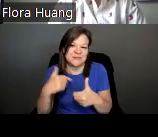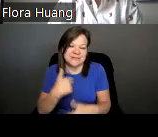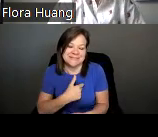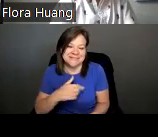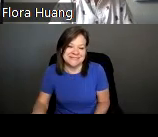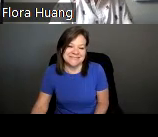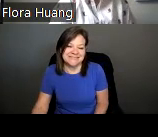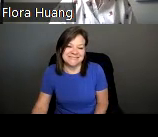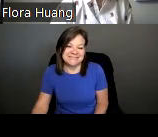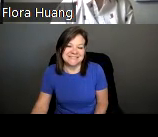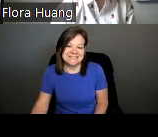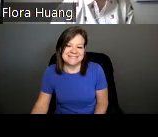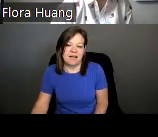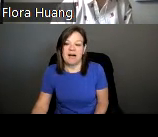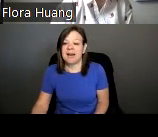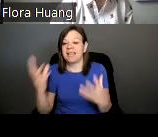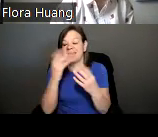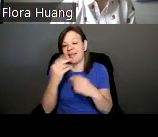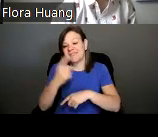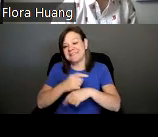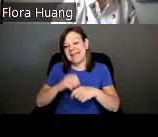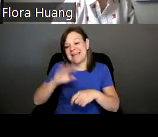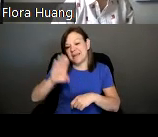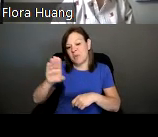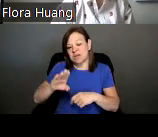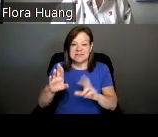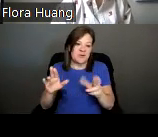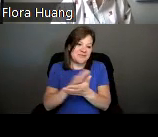a really lovely day in Boston, and hopefully a nice day where you are.